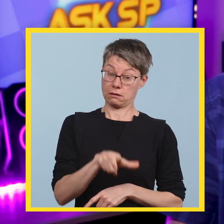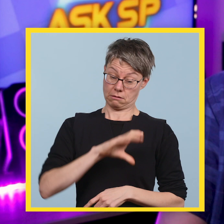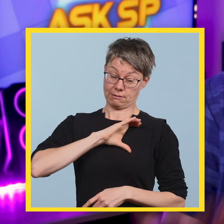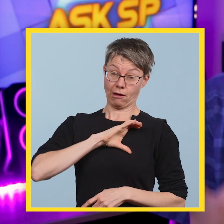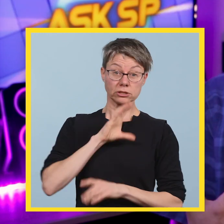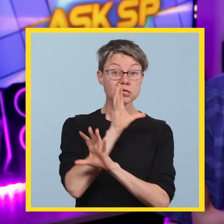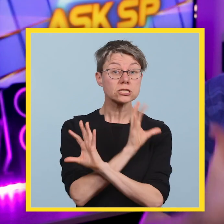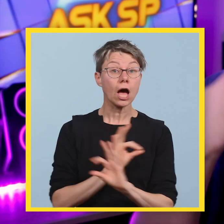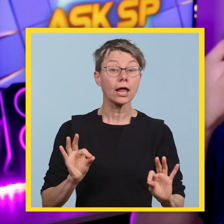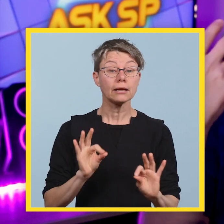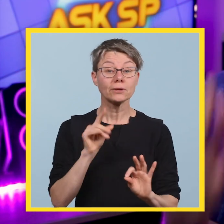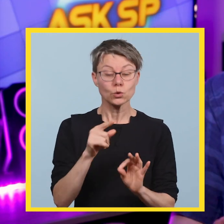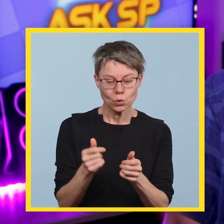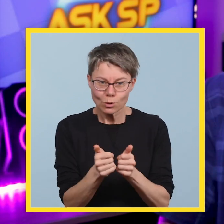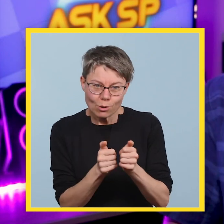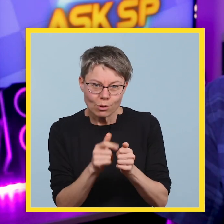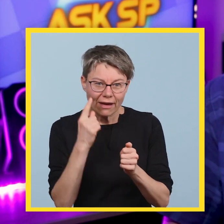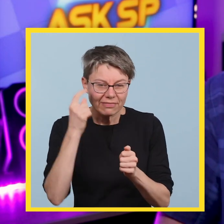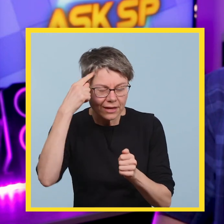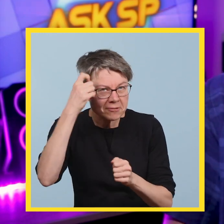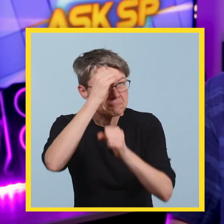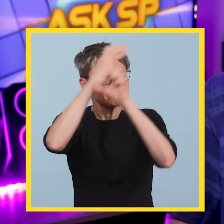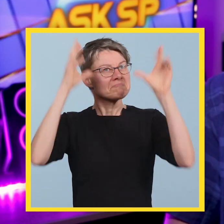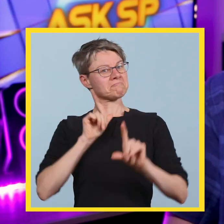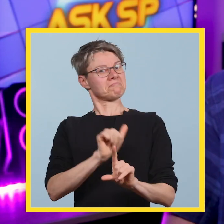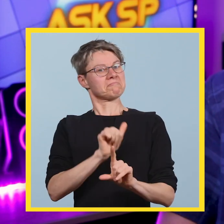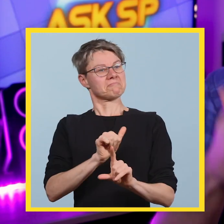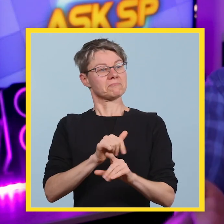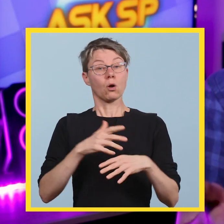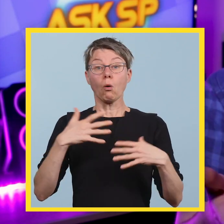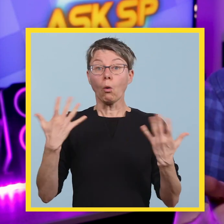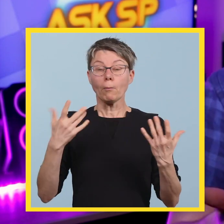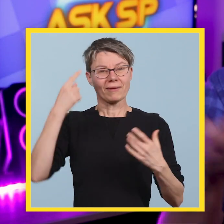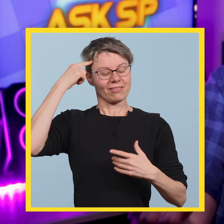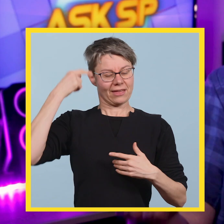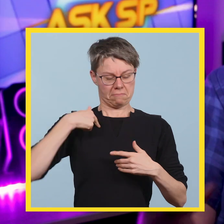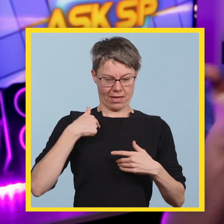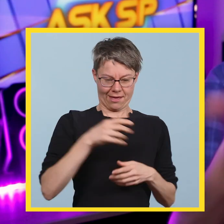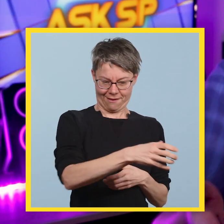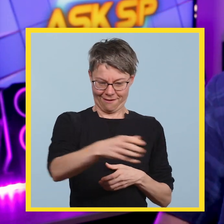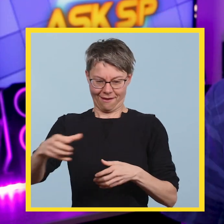allows players to create their own interpretation of the character or even imagined themselves in the character's position.